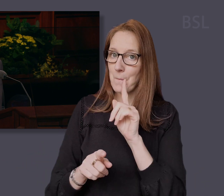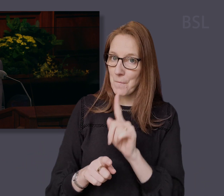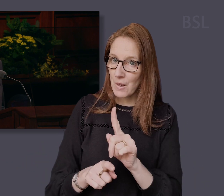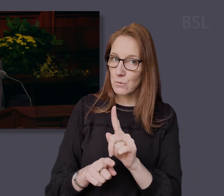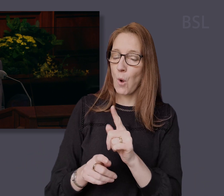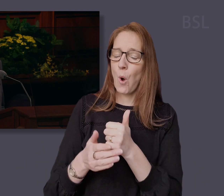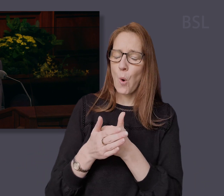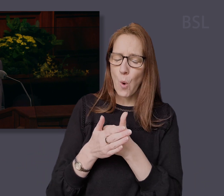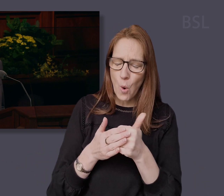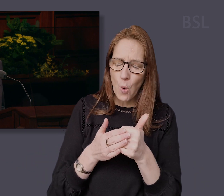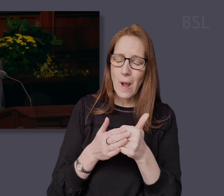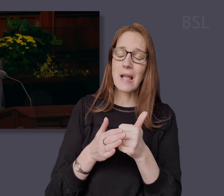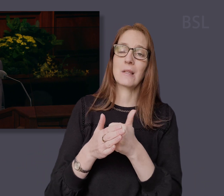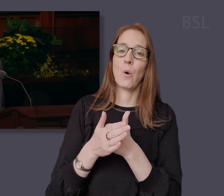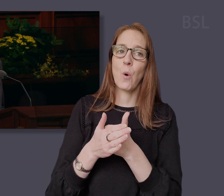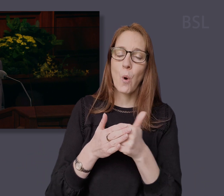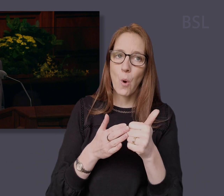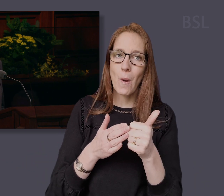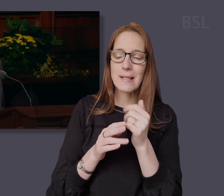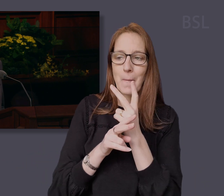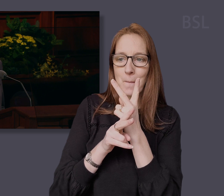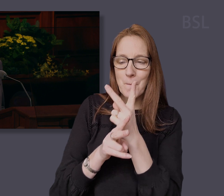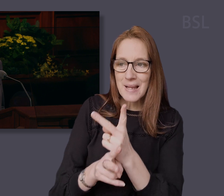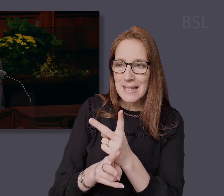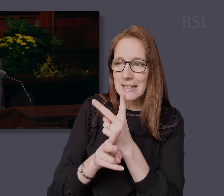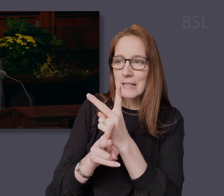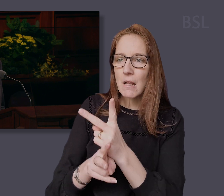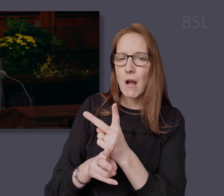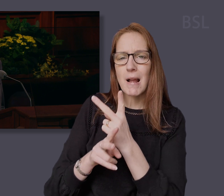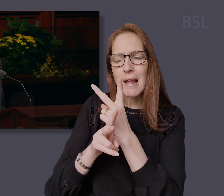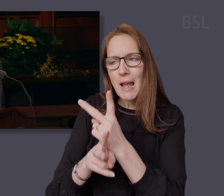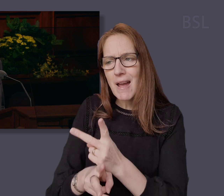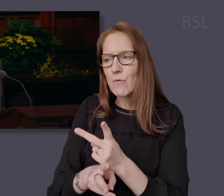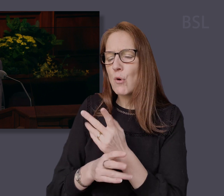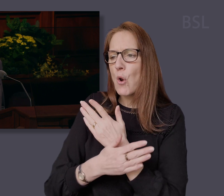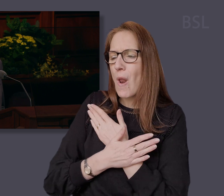but you always, always minister to them, care for them,